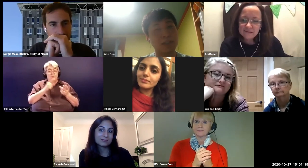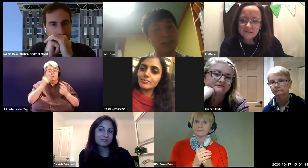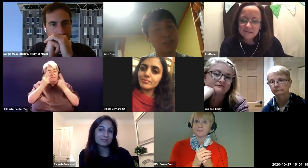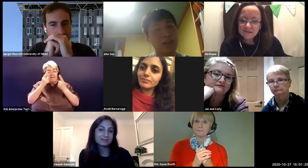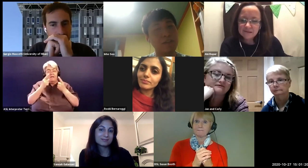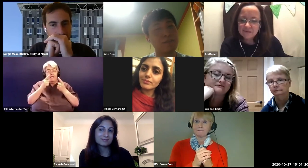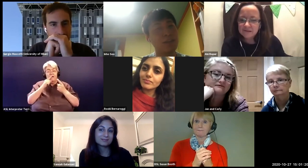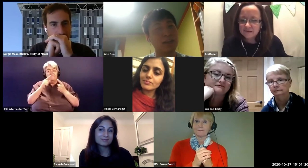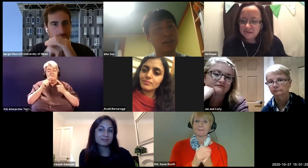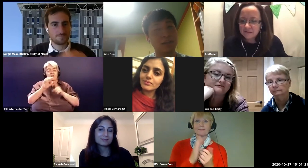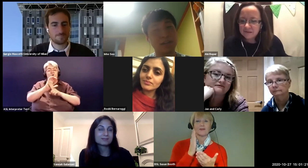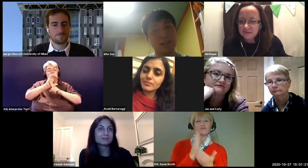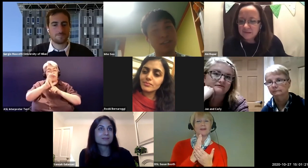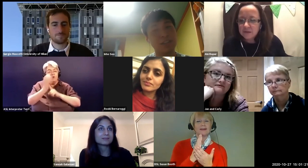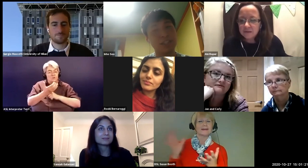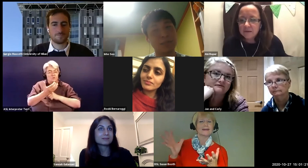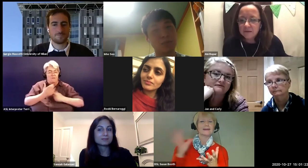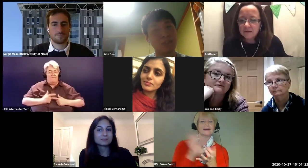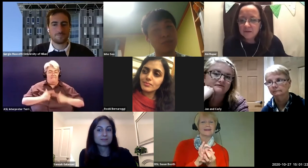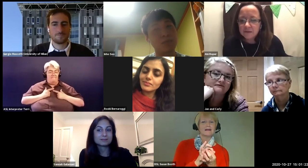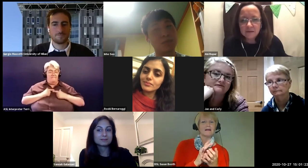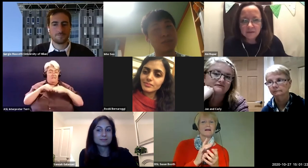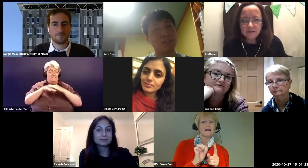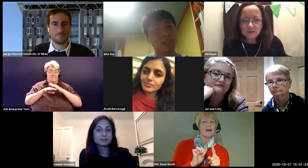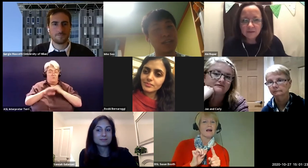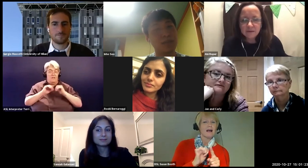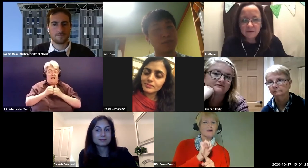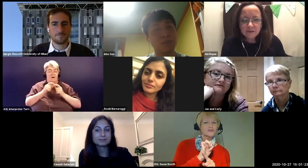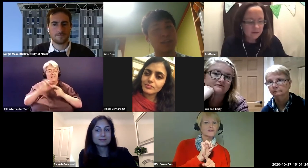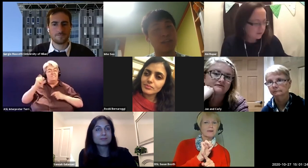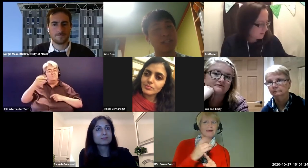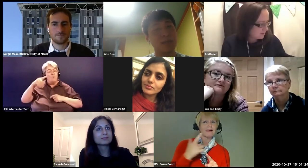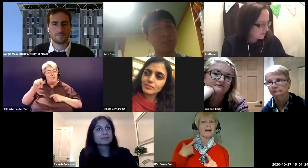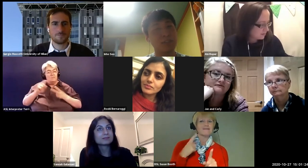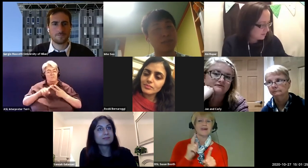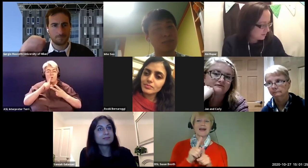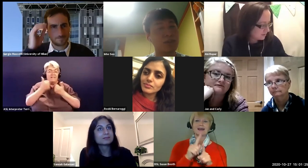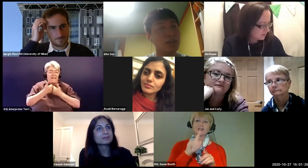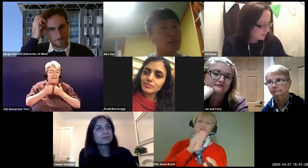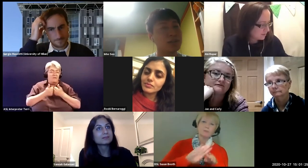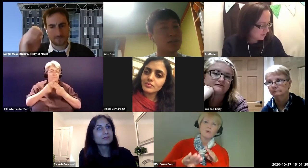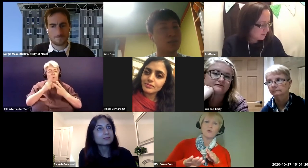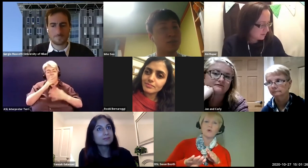culture life like uh such as sports or games or entertainment and so on because you know